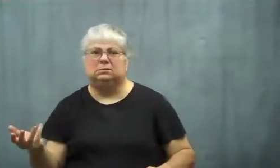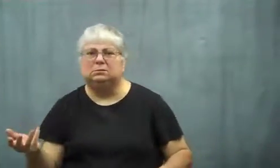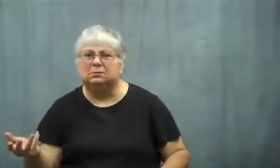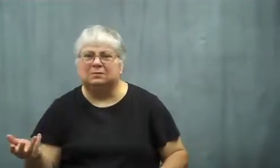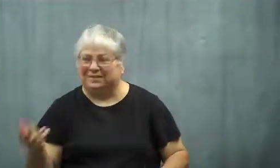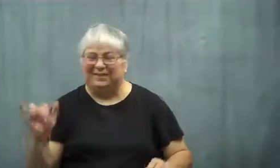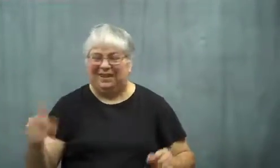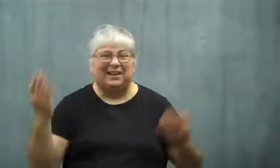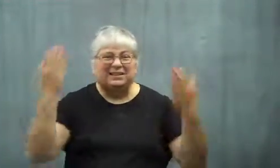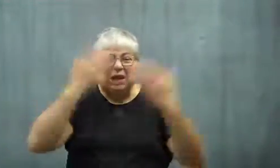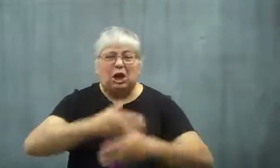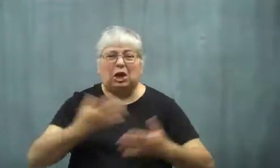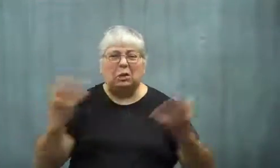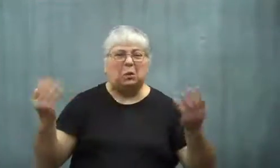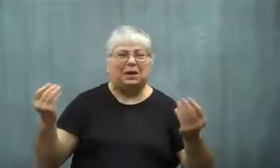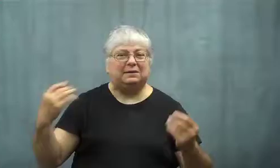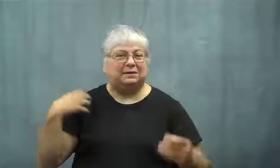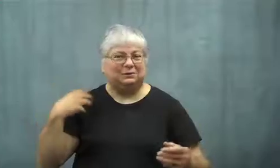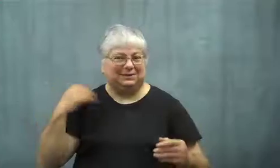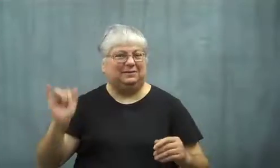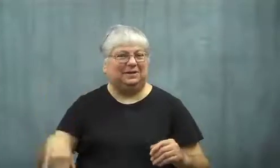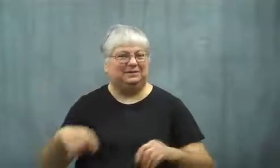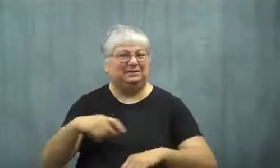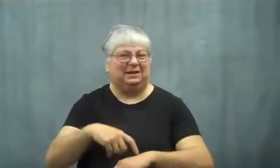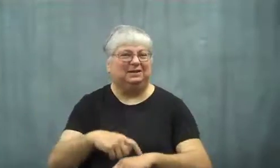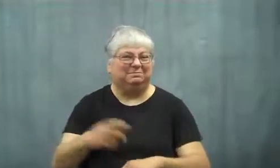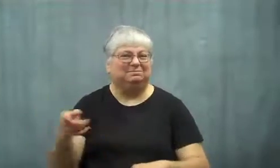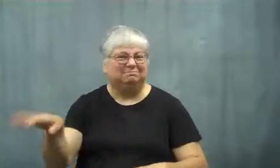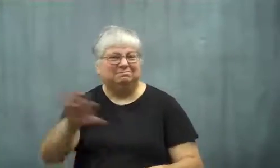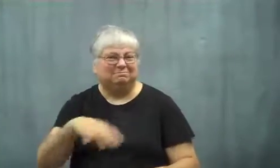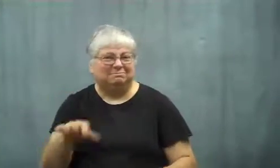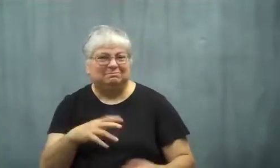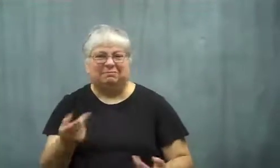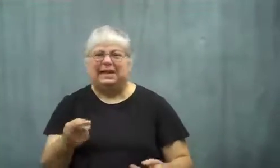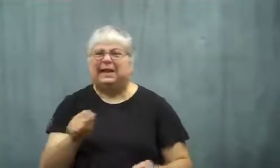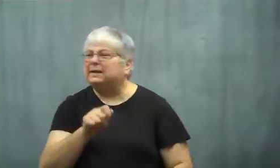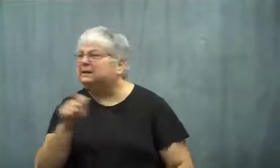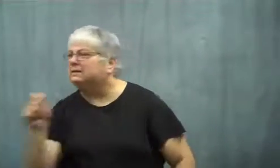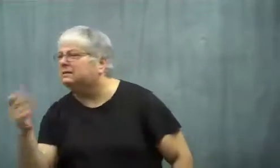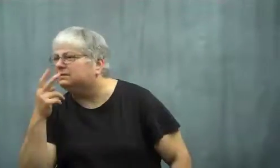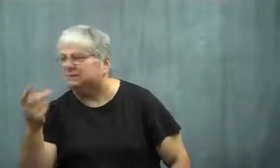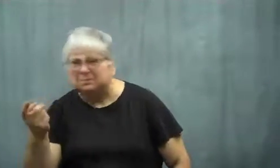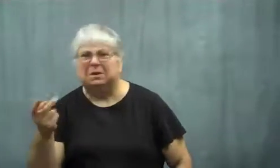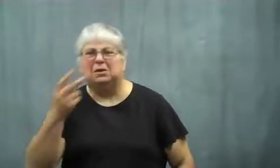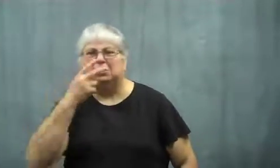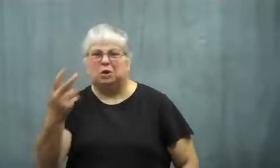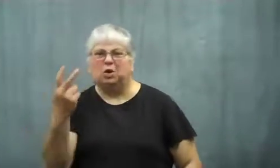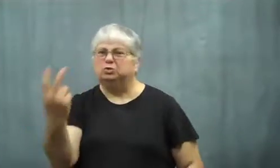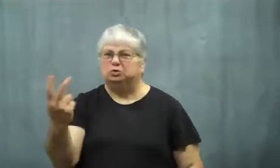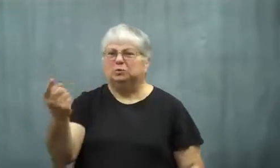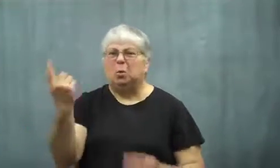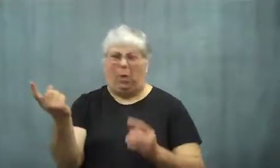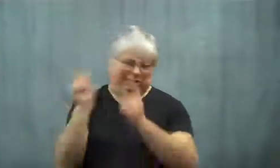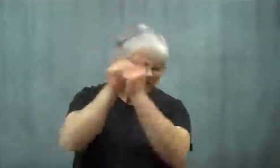It was dark and wet at that time.